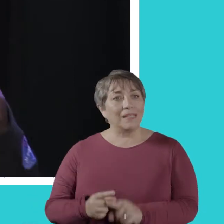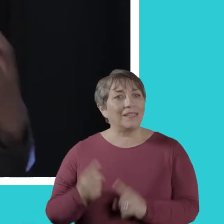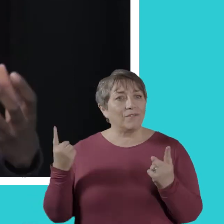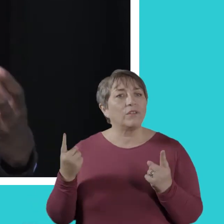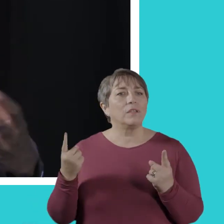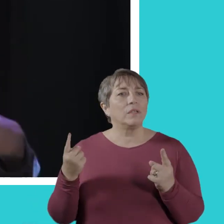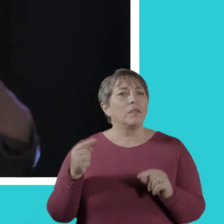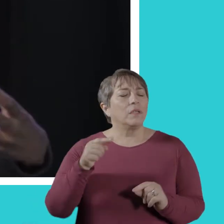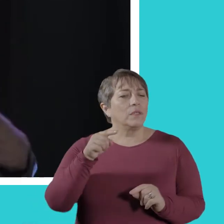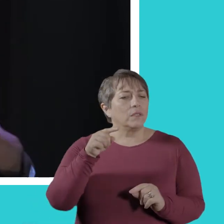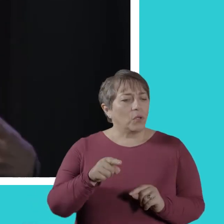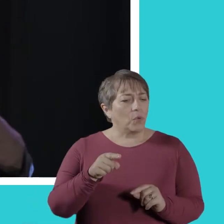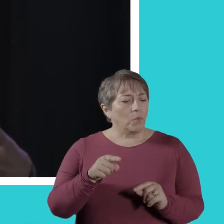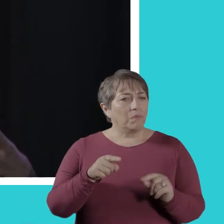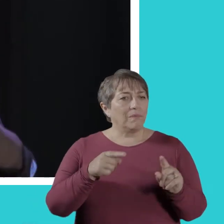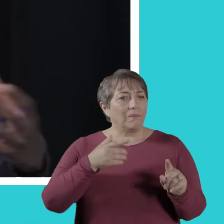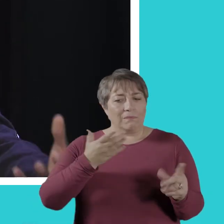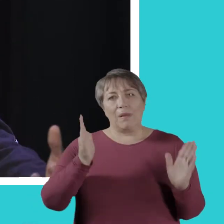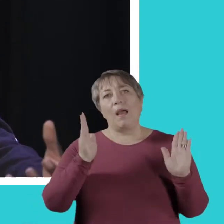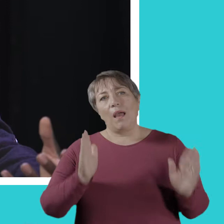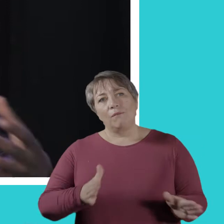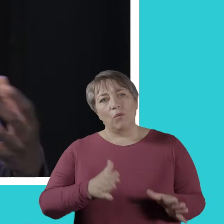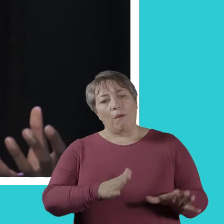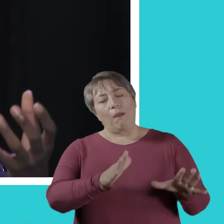he needs that and I need to accept him for who he is and I always did. I always did. That's